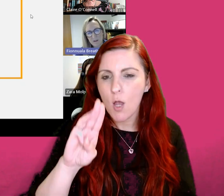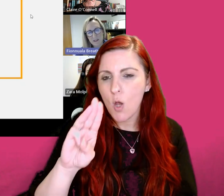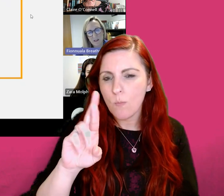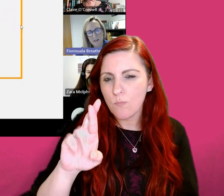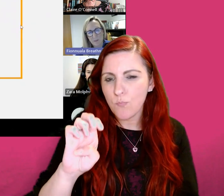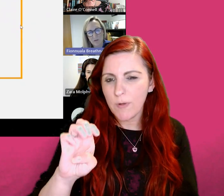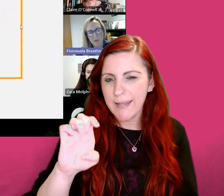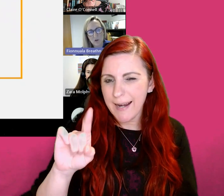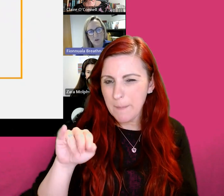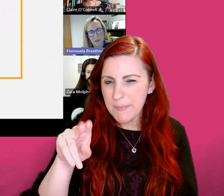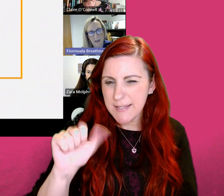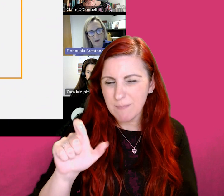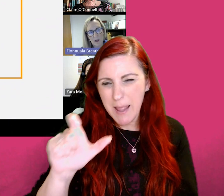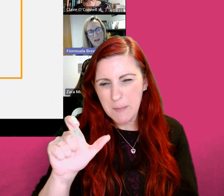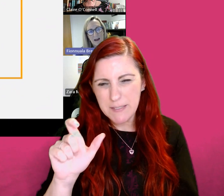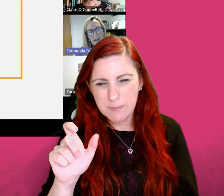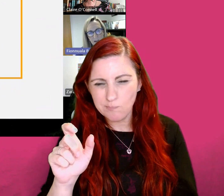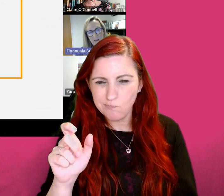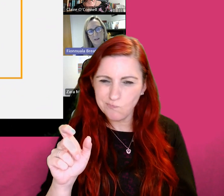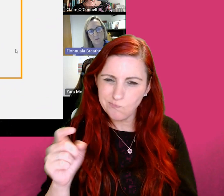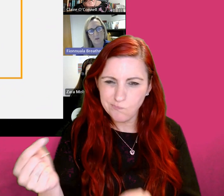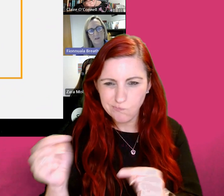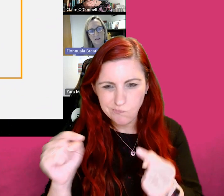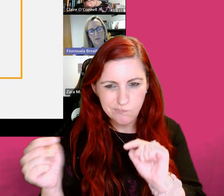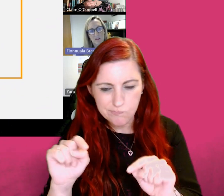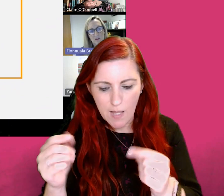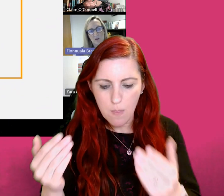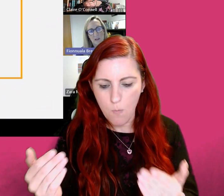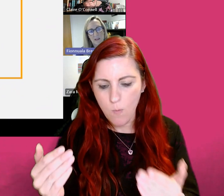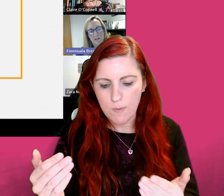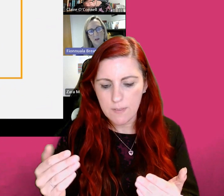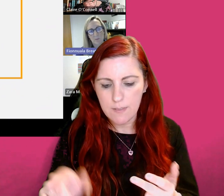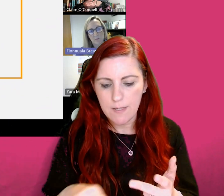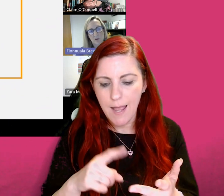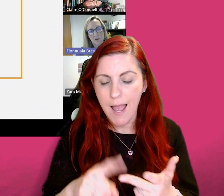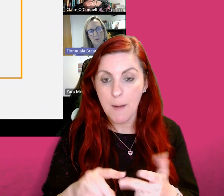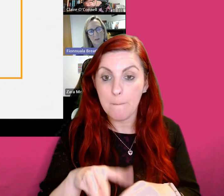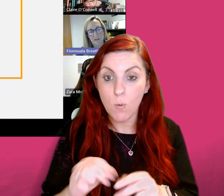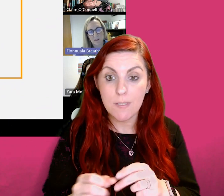increasingly is being refuted now and like I said the most significant issue is type 2 diabetes